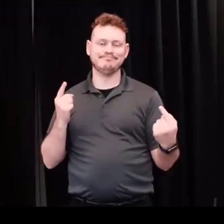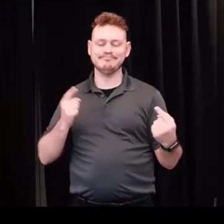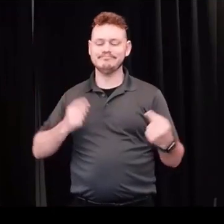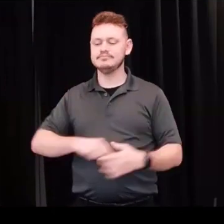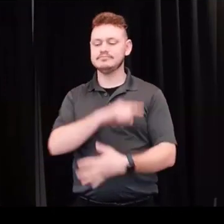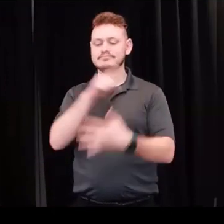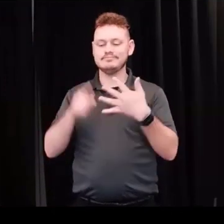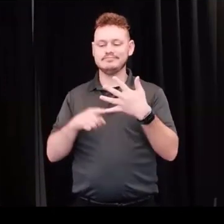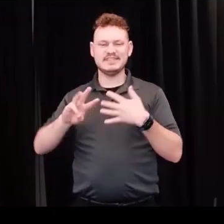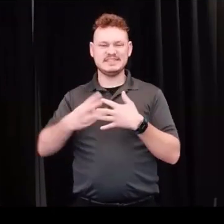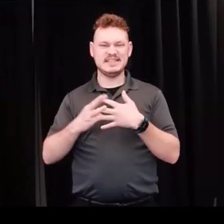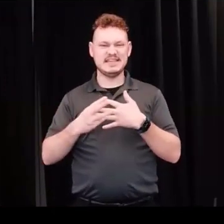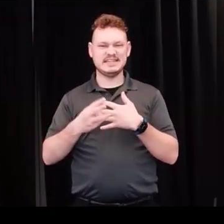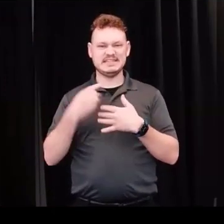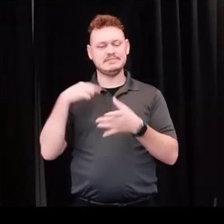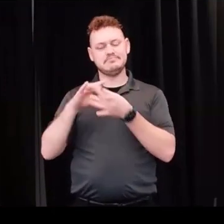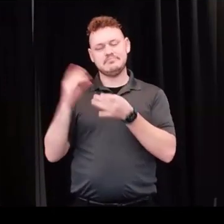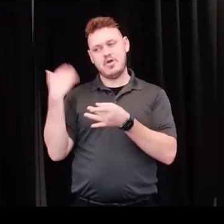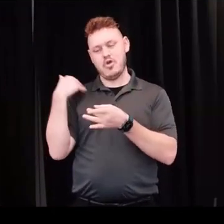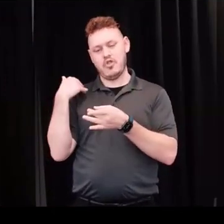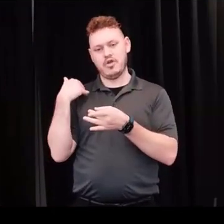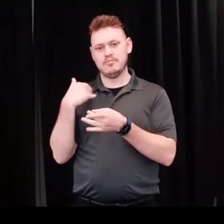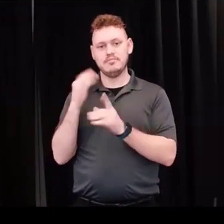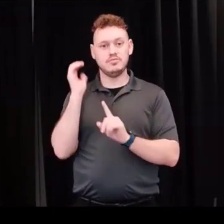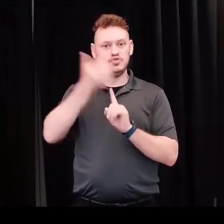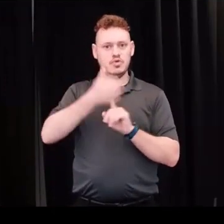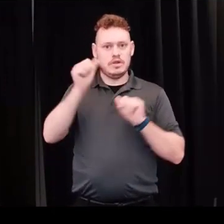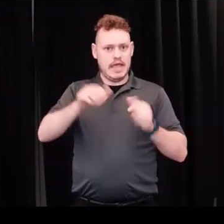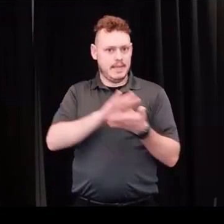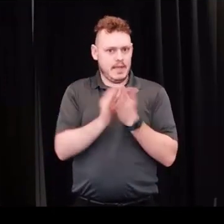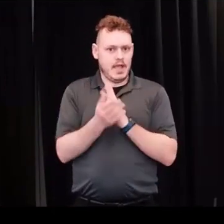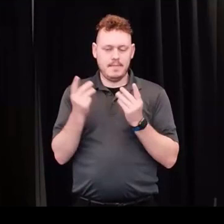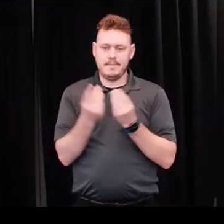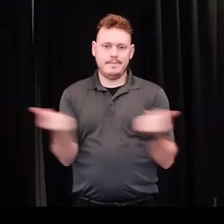speaks to something that I talked about earlier. Personas can quickly become outdated and may be